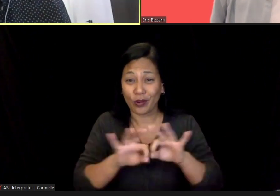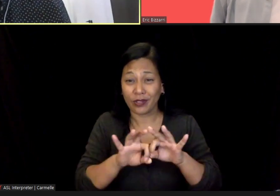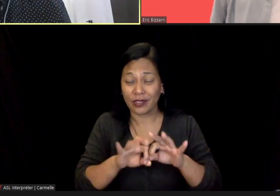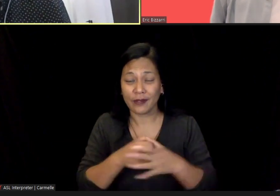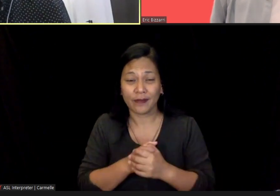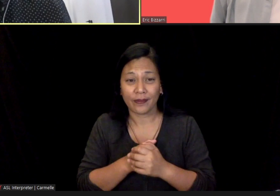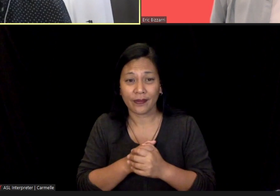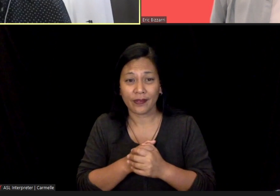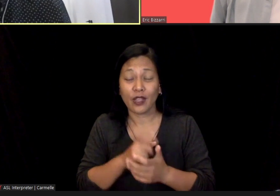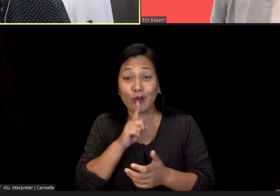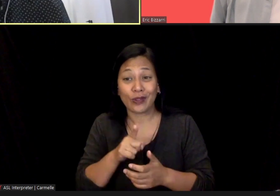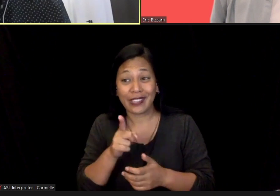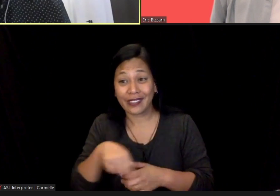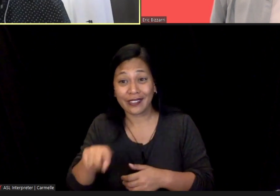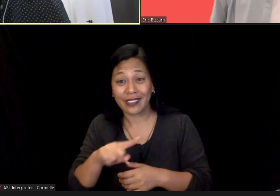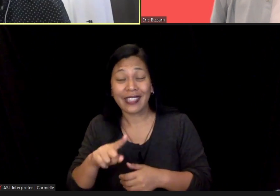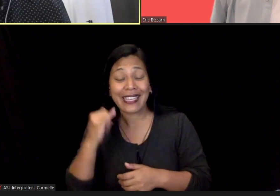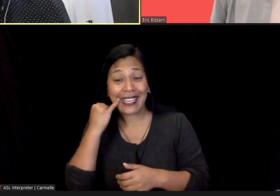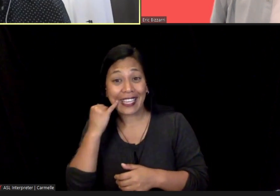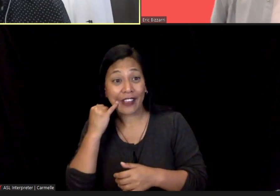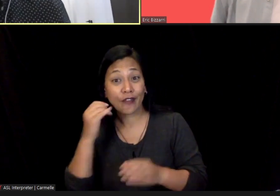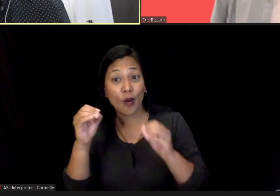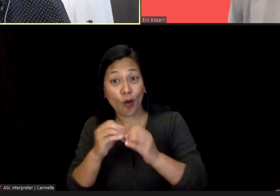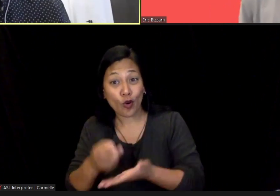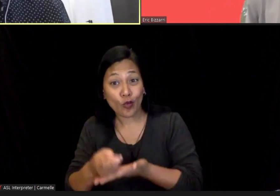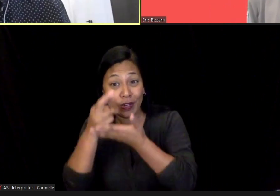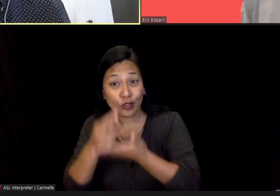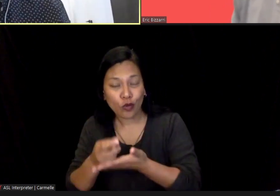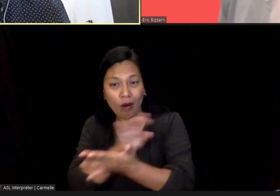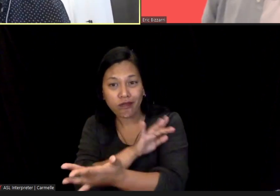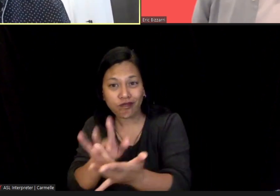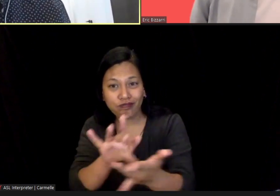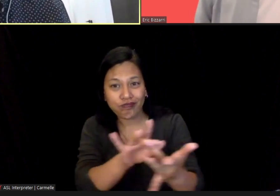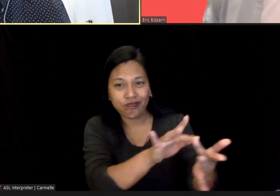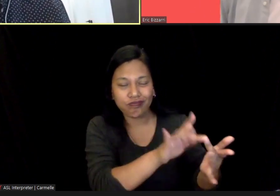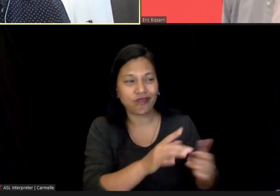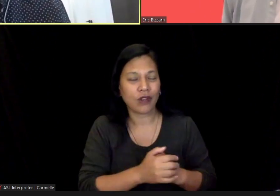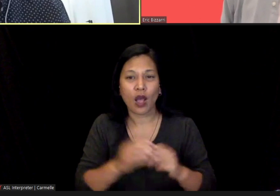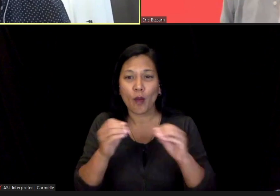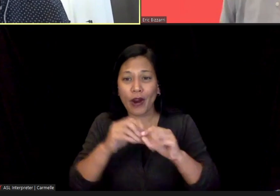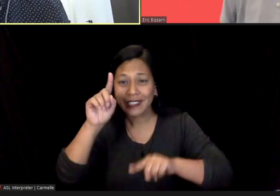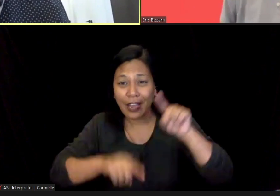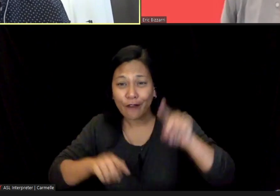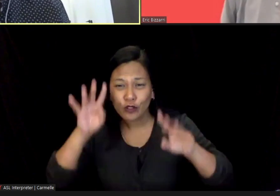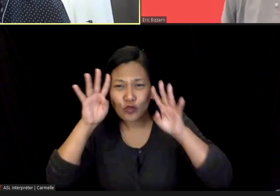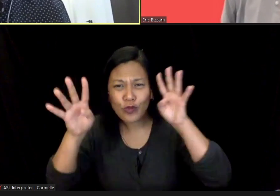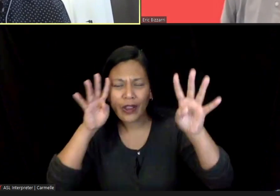Like there's money to be made by tapping into more resources and more different types of creators that haven't had a shot yet.